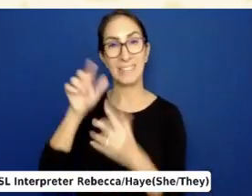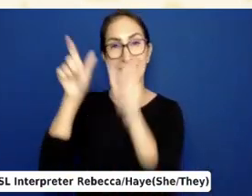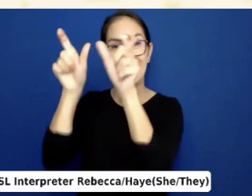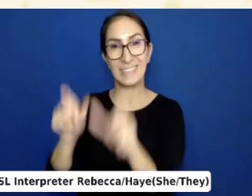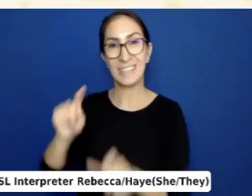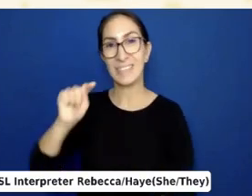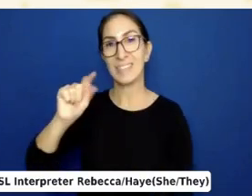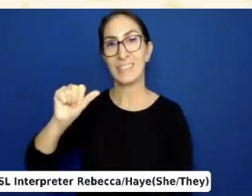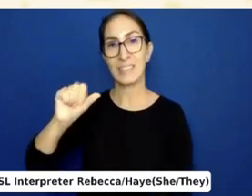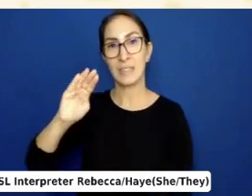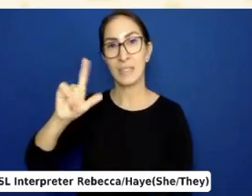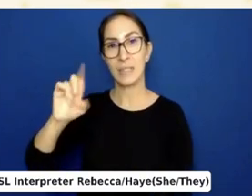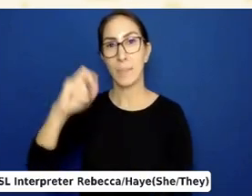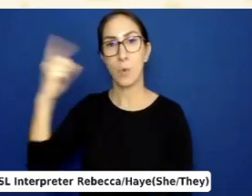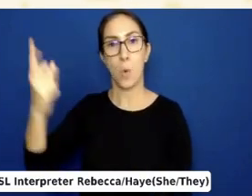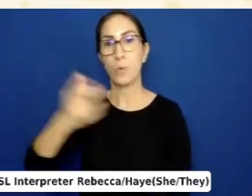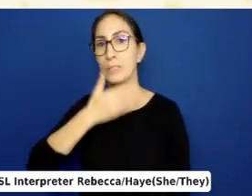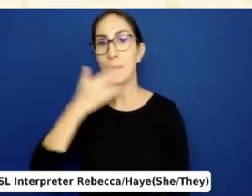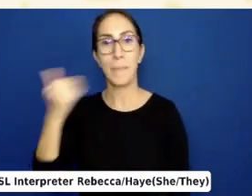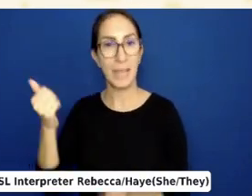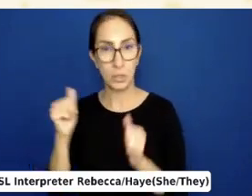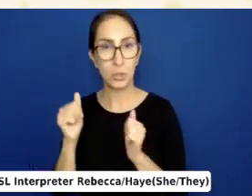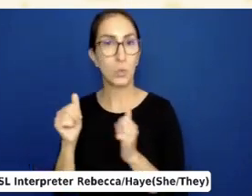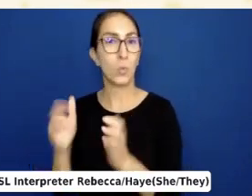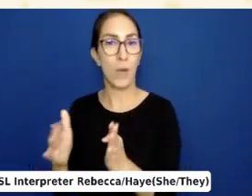But